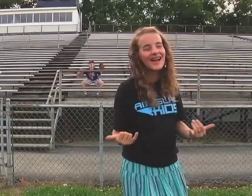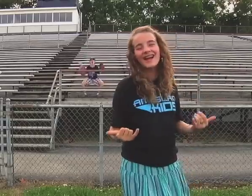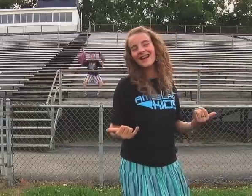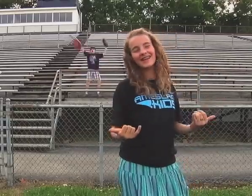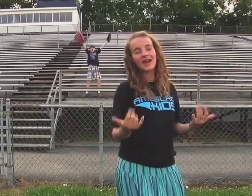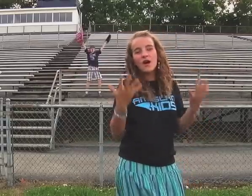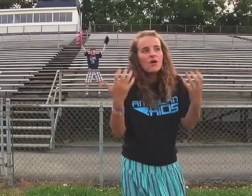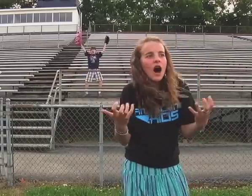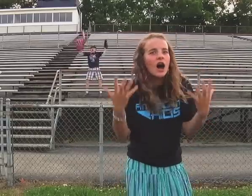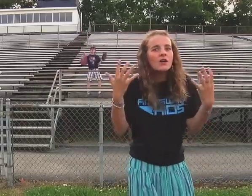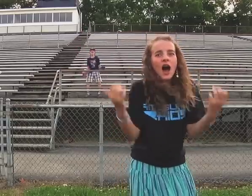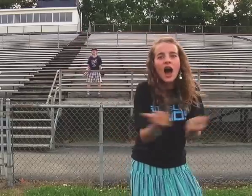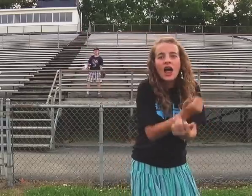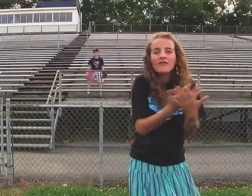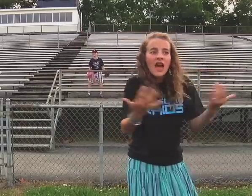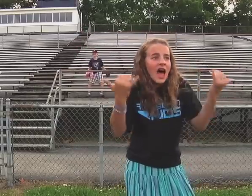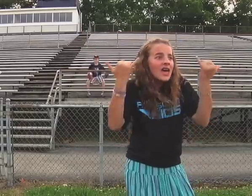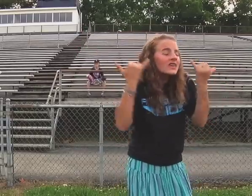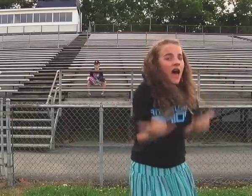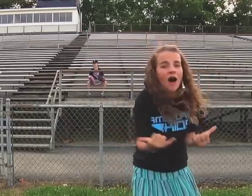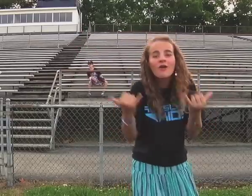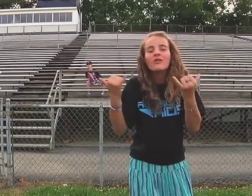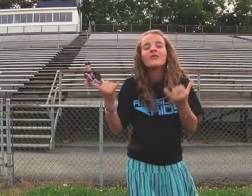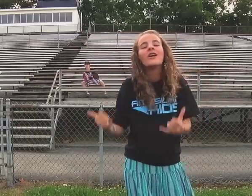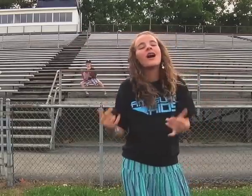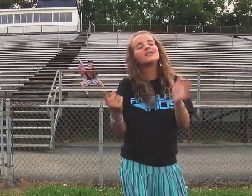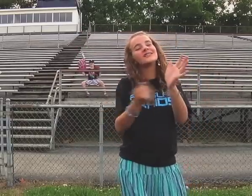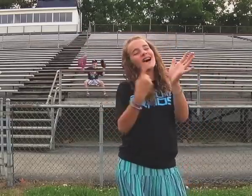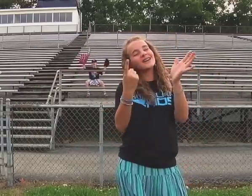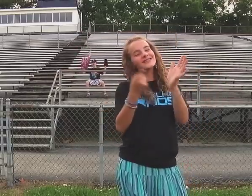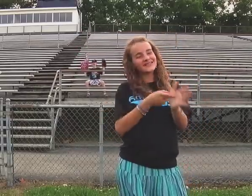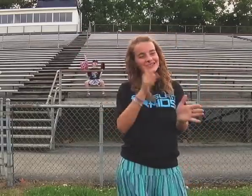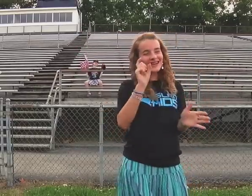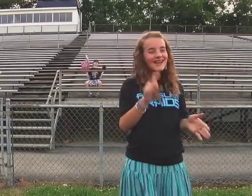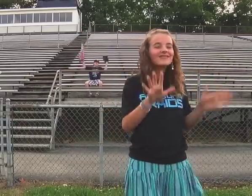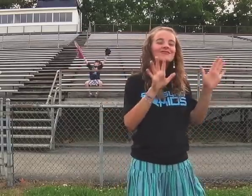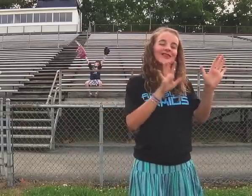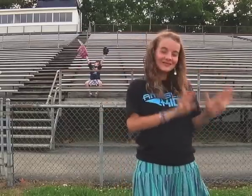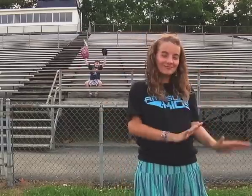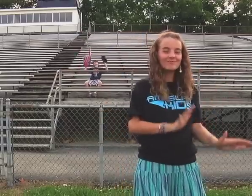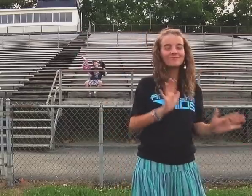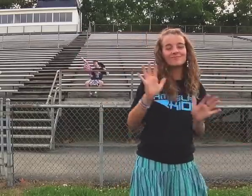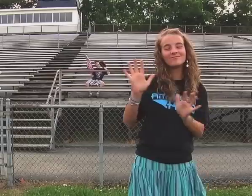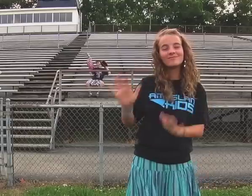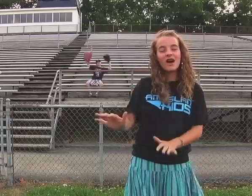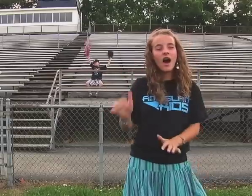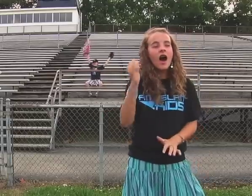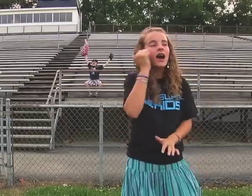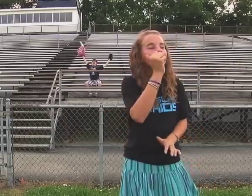YOU WANT EVERYTHING RIGHT THIS SECOND, BUT SOMETIMES YOU JUST HAVE TO WAIT.